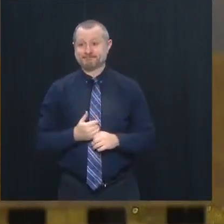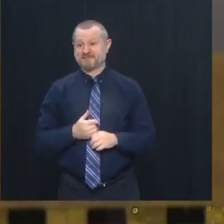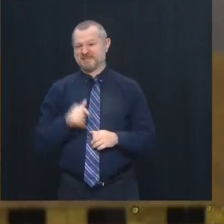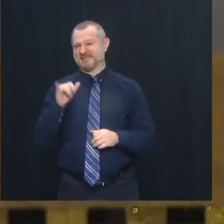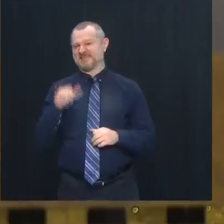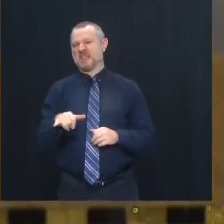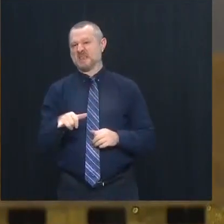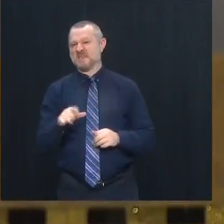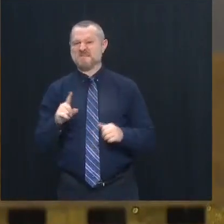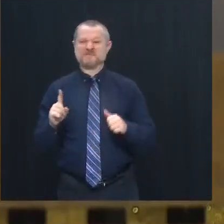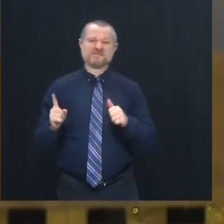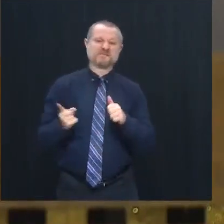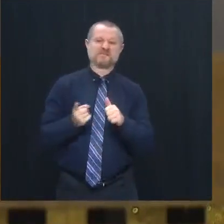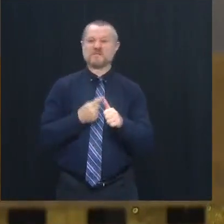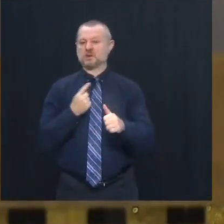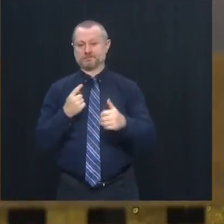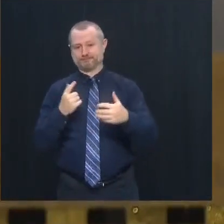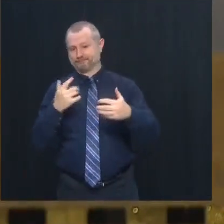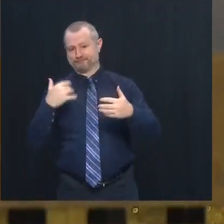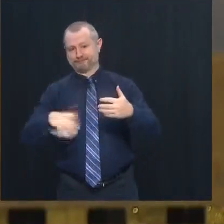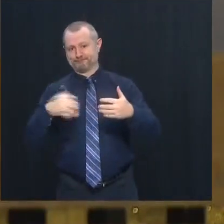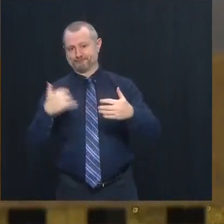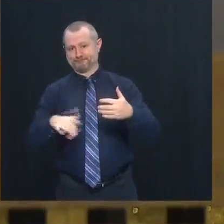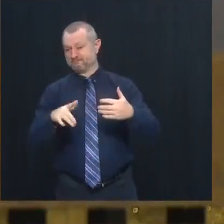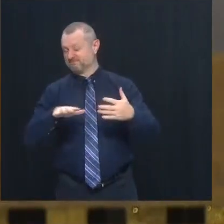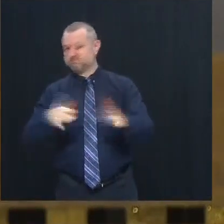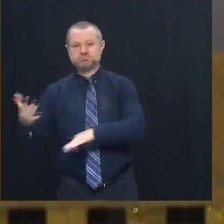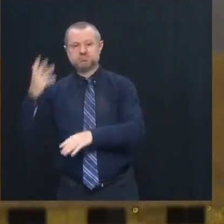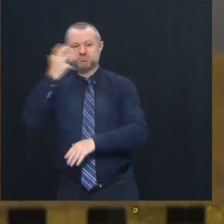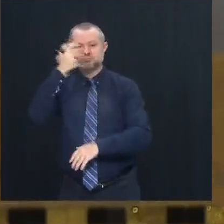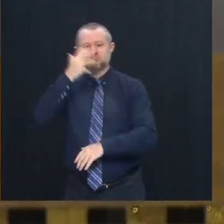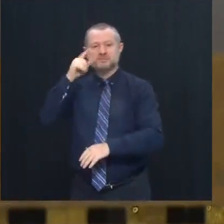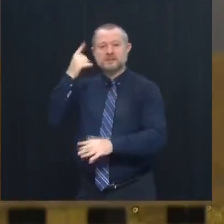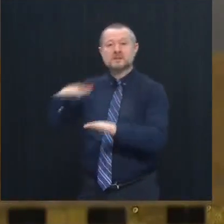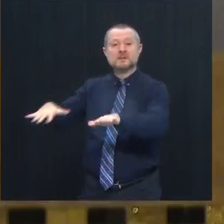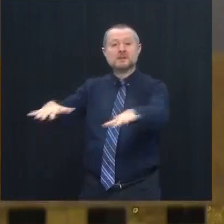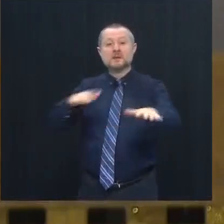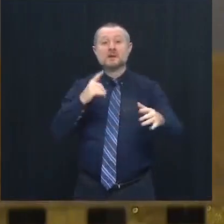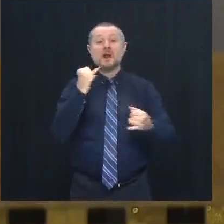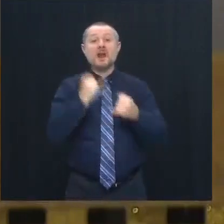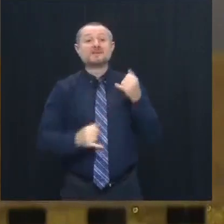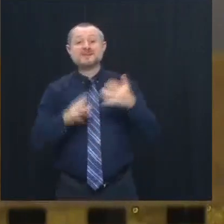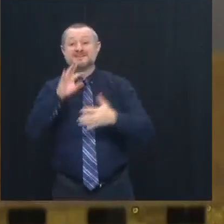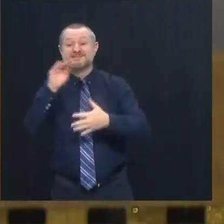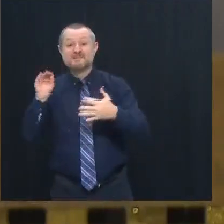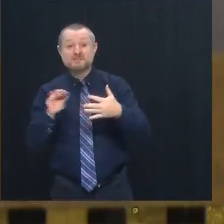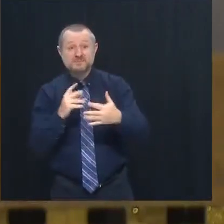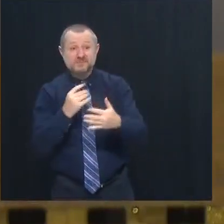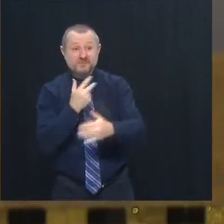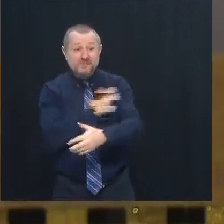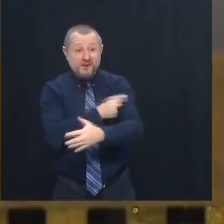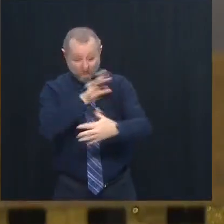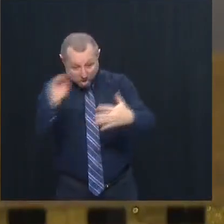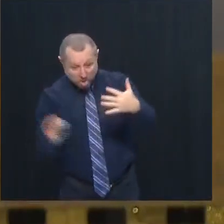ALREADY CREATED. BROWN COMMUNITIES THAT WERE